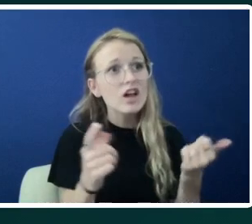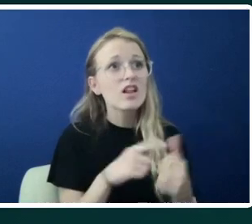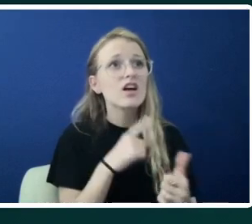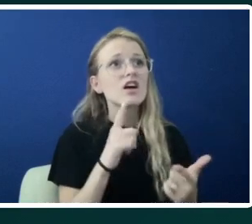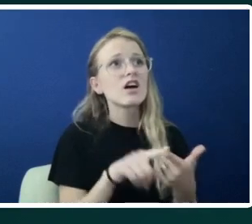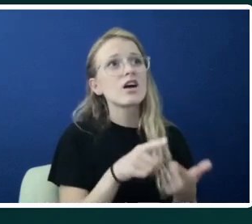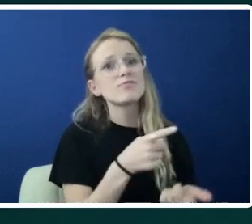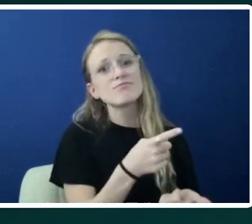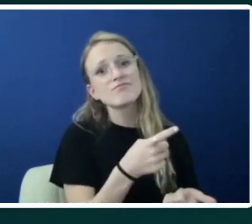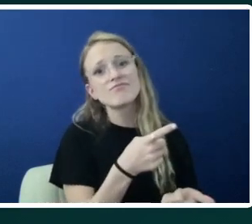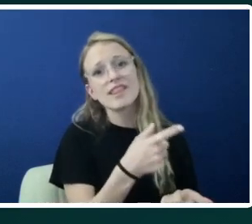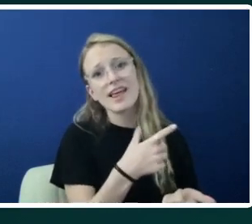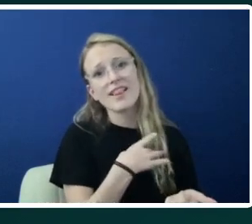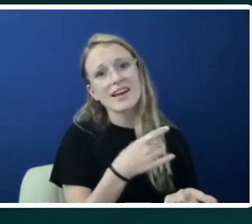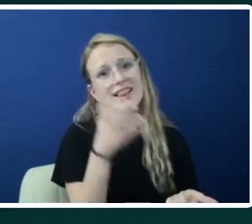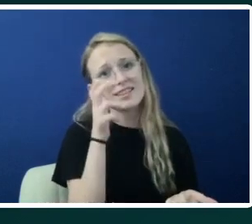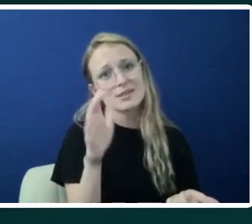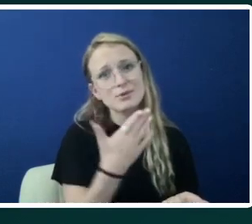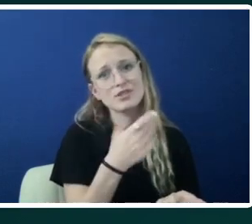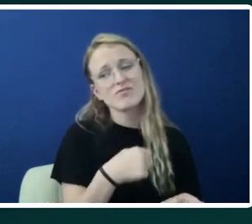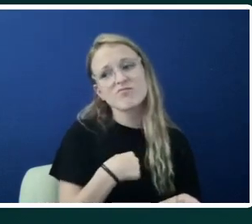both -- they like to listen to music, and I like to listen to music. You know, something really